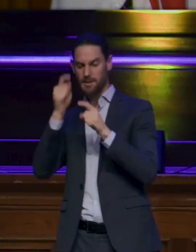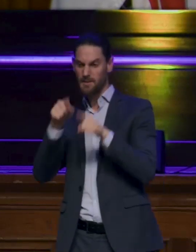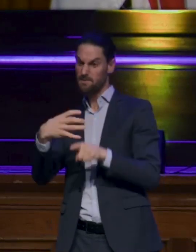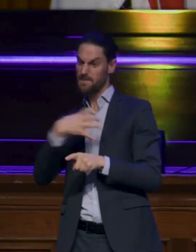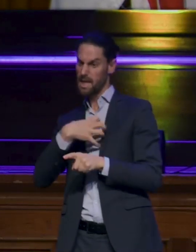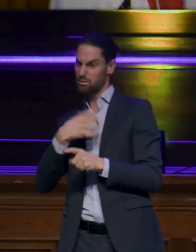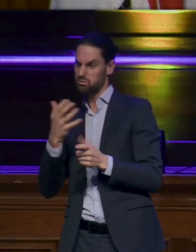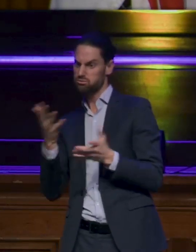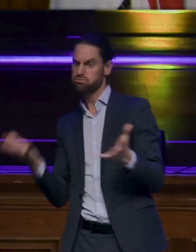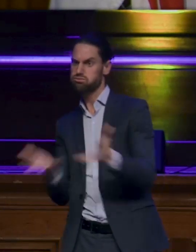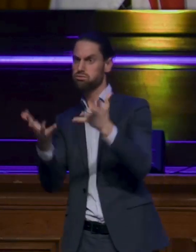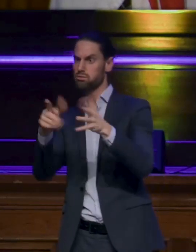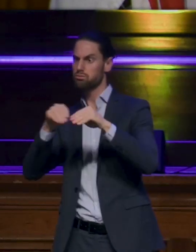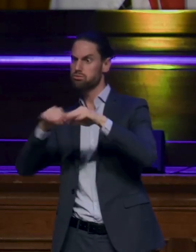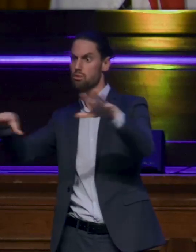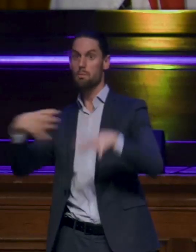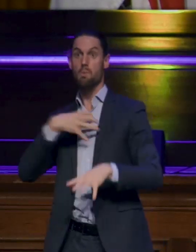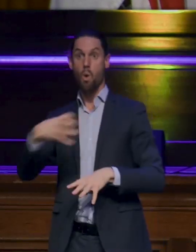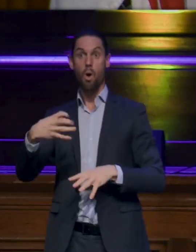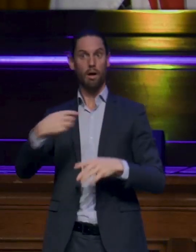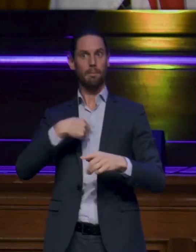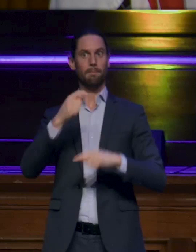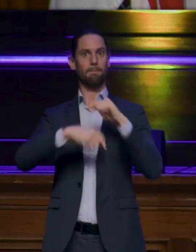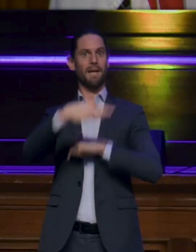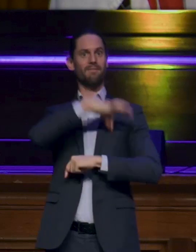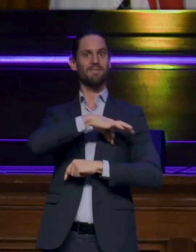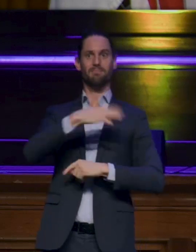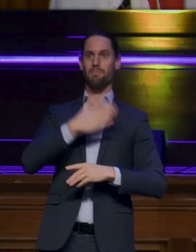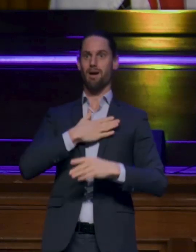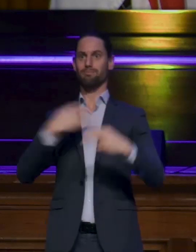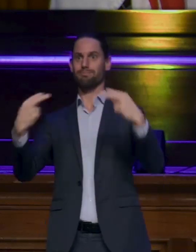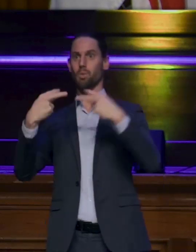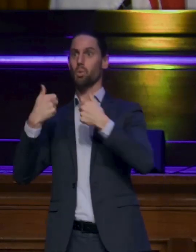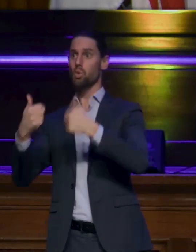politically benefit from it or you can run a counter-narrative